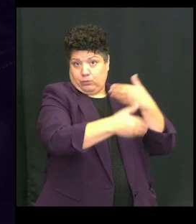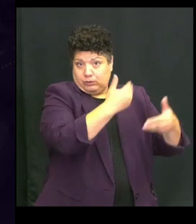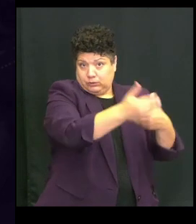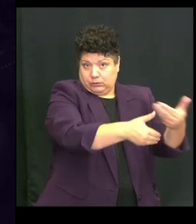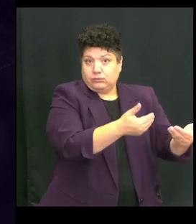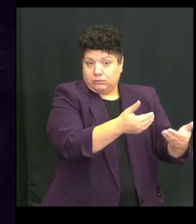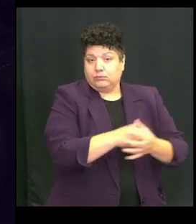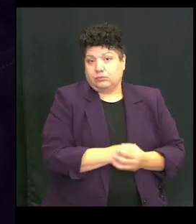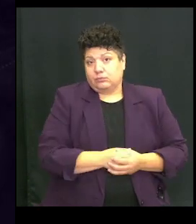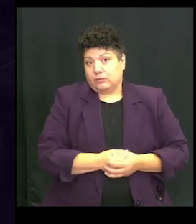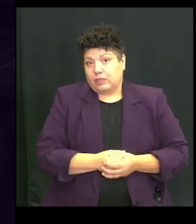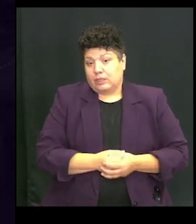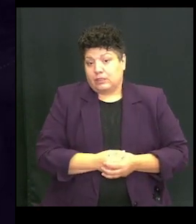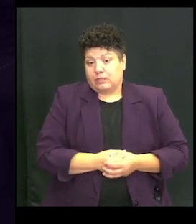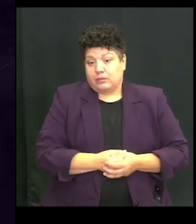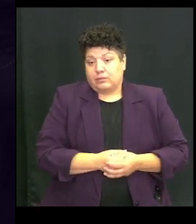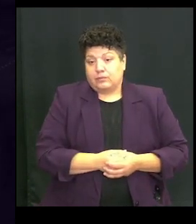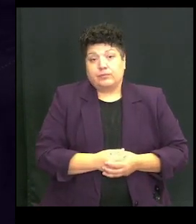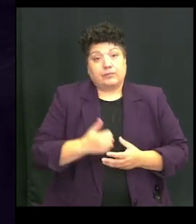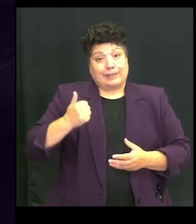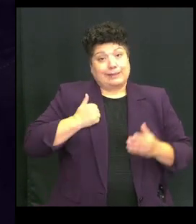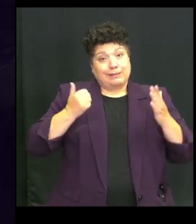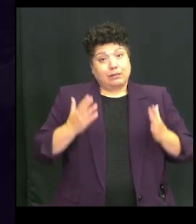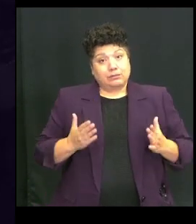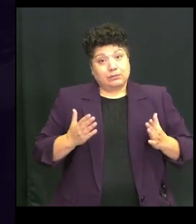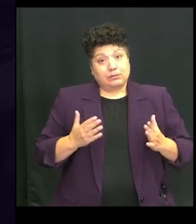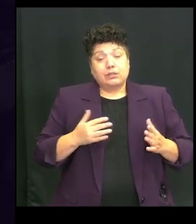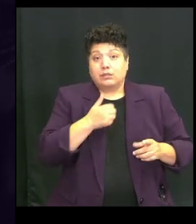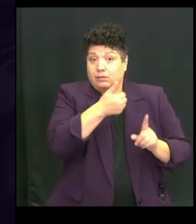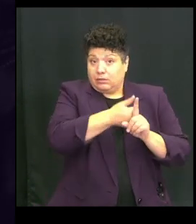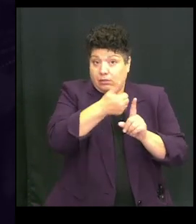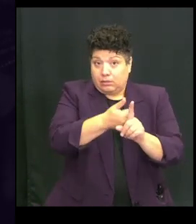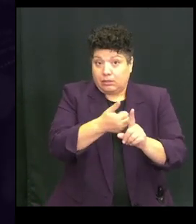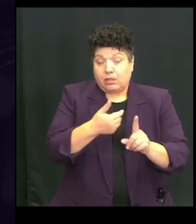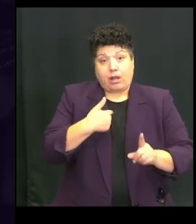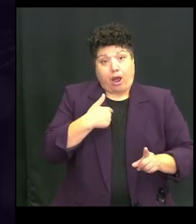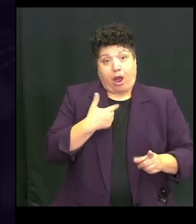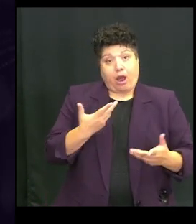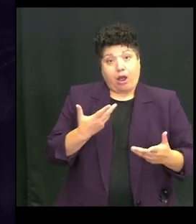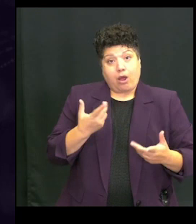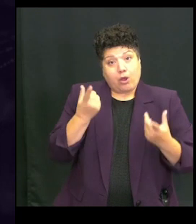In short, Canadians aren't necessarily willing to socially wall themselves off